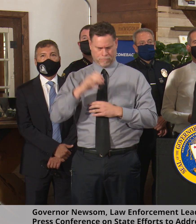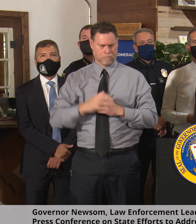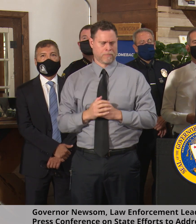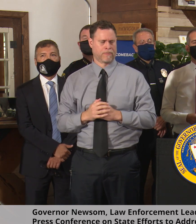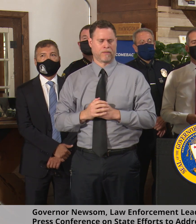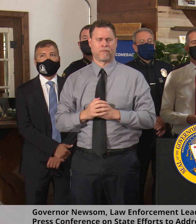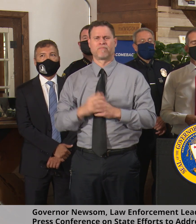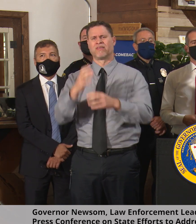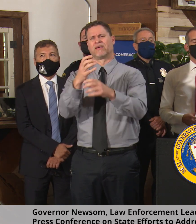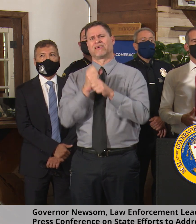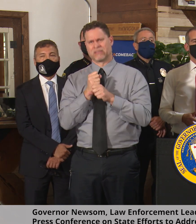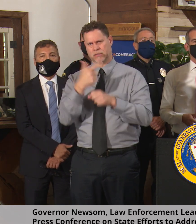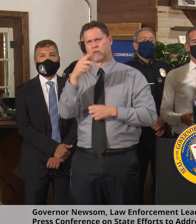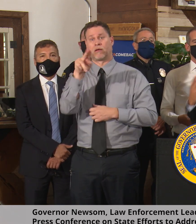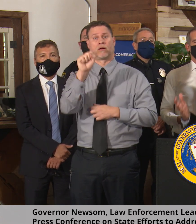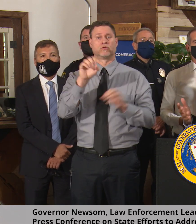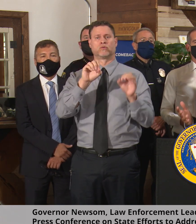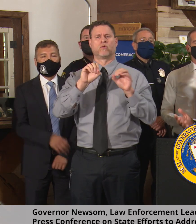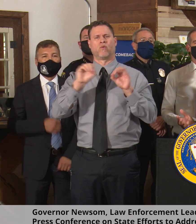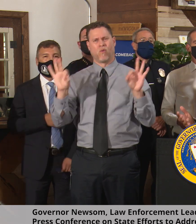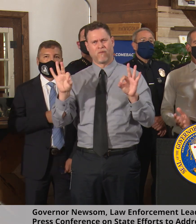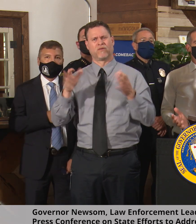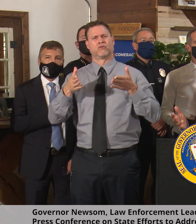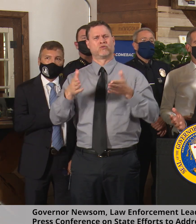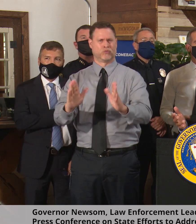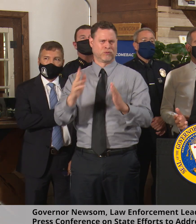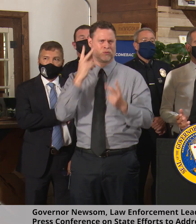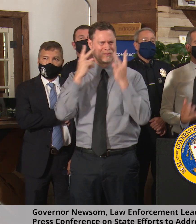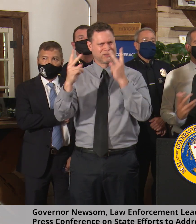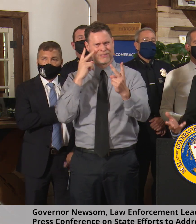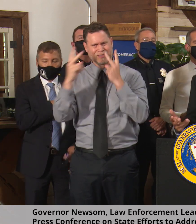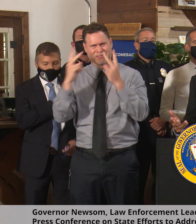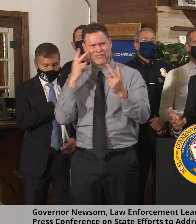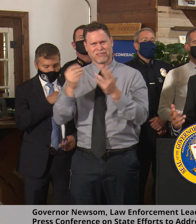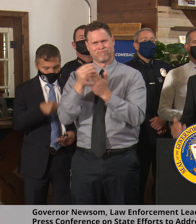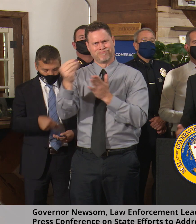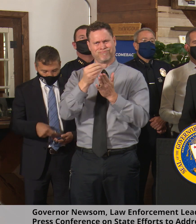can get guns out of our street. We've seen that guns and the purchase of guns has dramatically